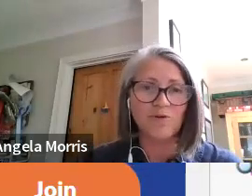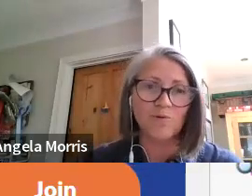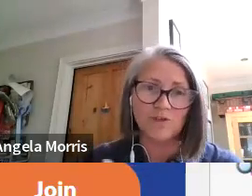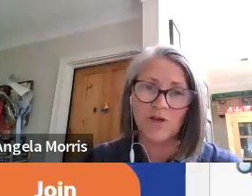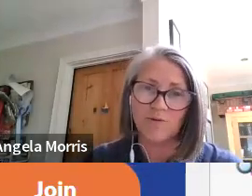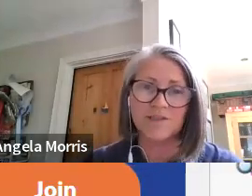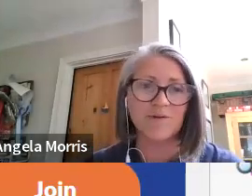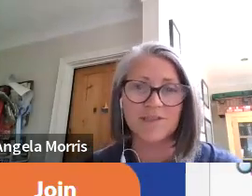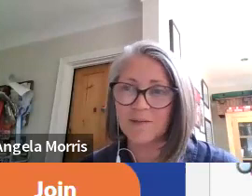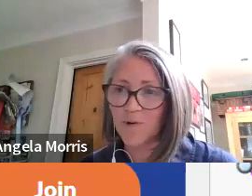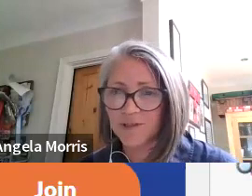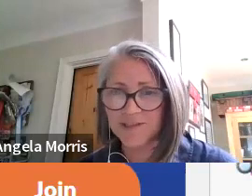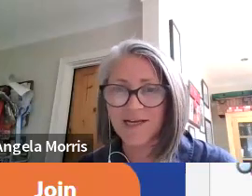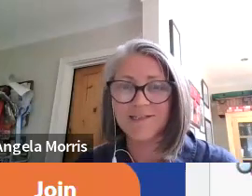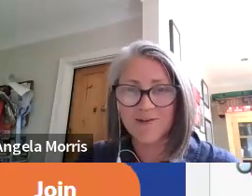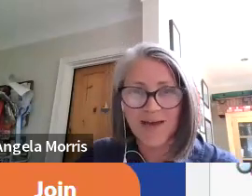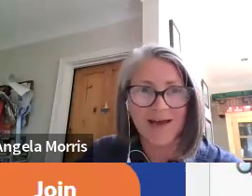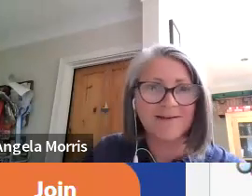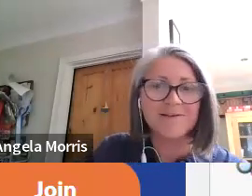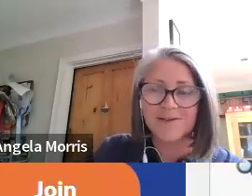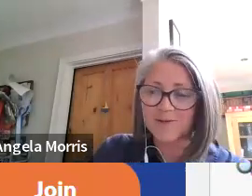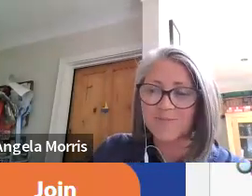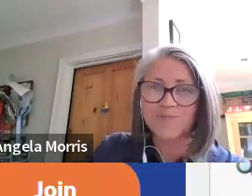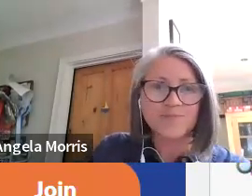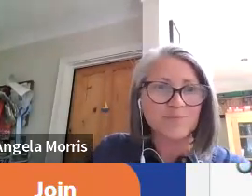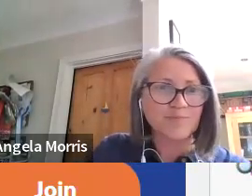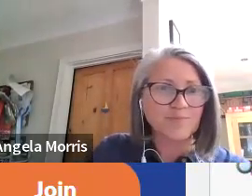But if you want to go into a deeper understanding, you can.